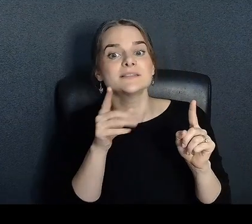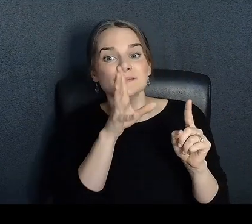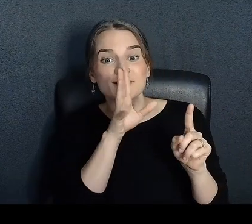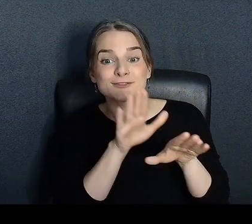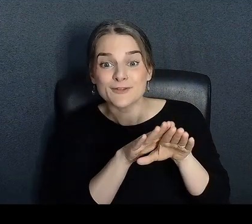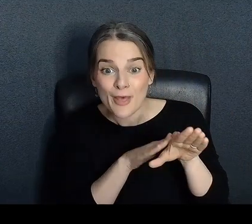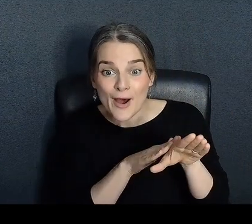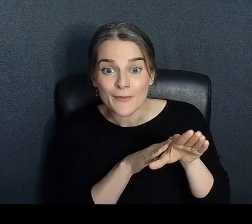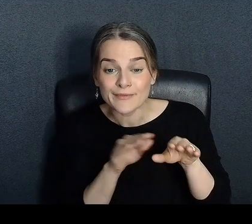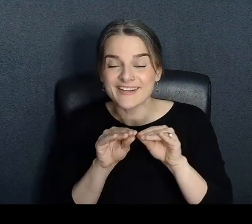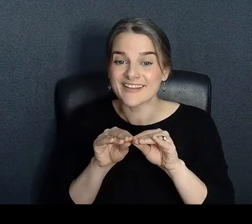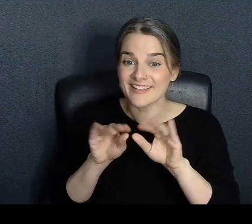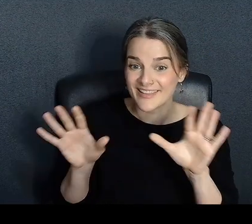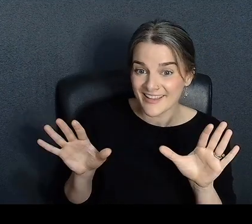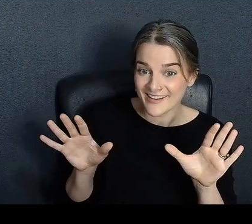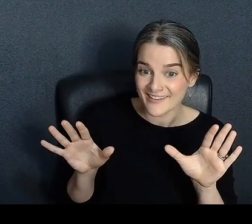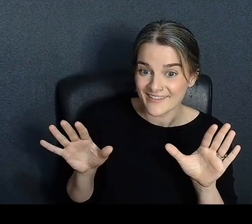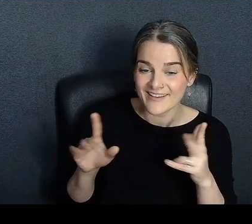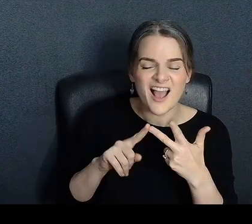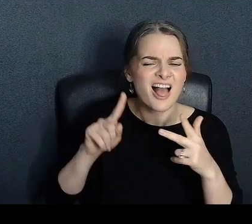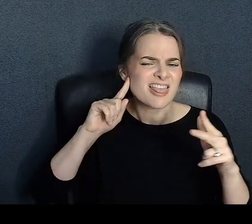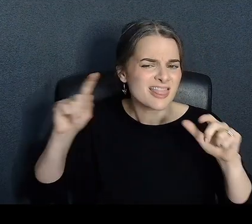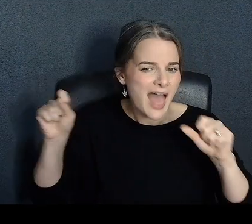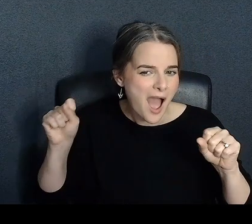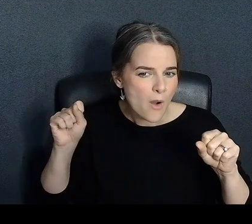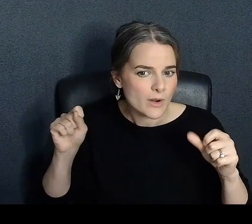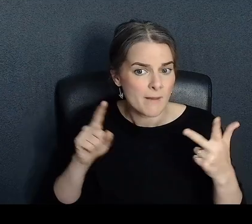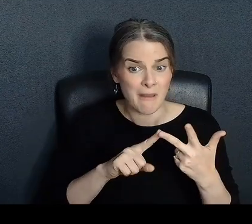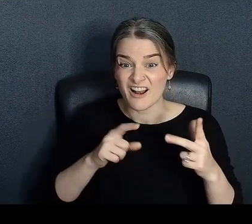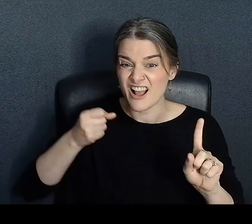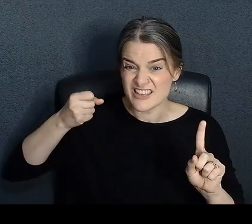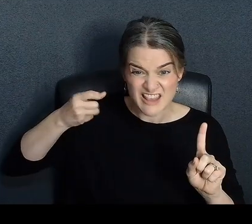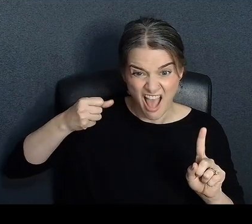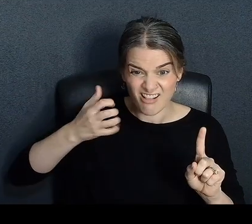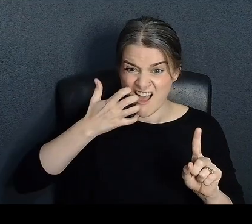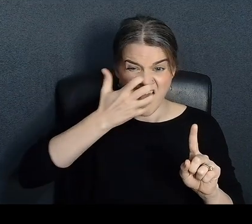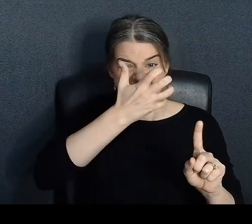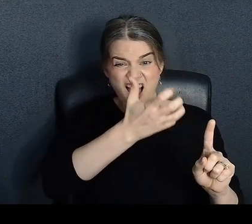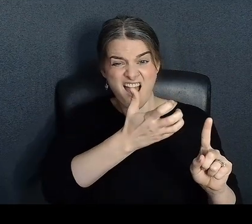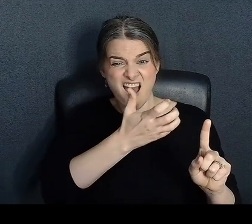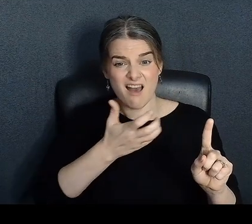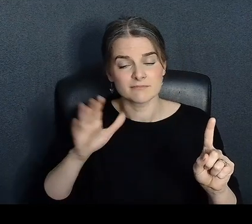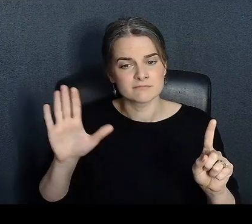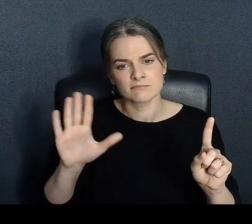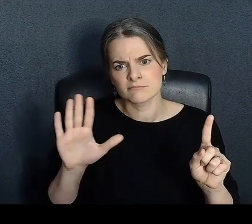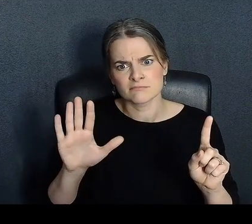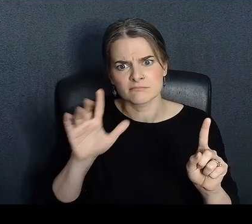Speak loudly, but there's no need to yell. And when speaking with someone who's